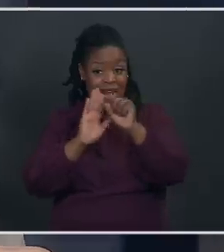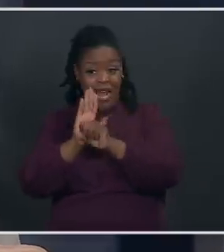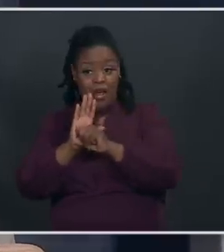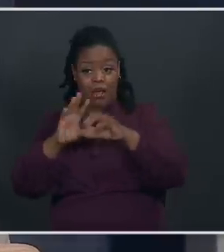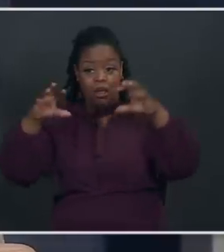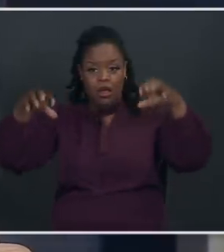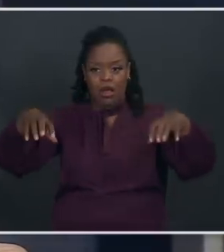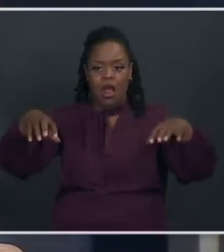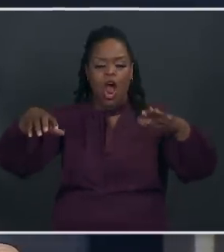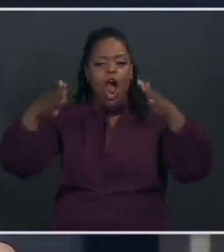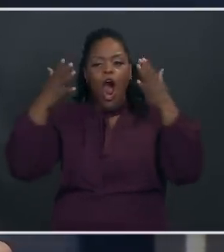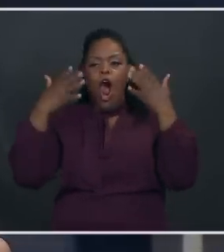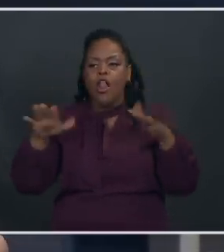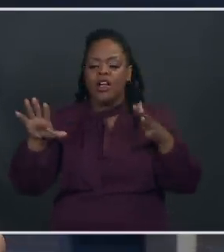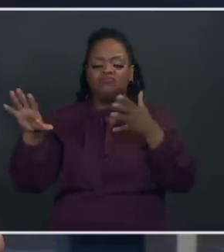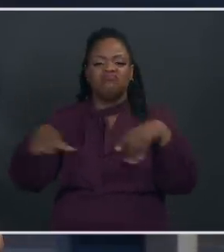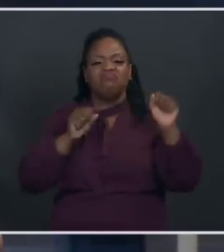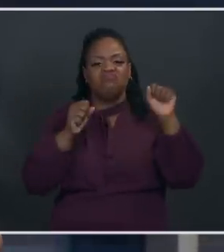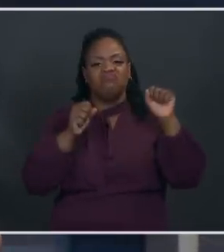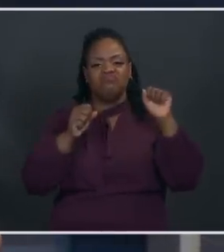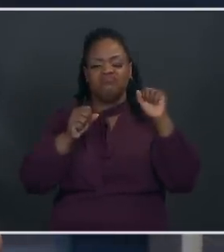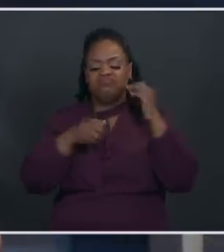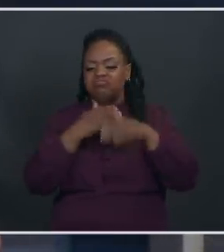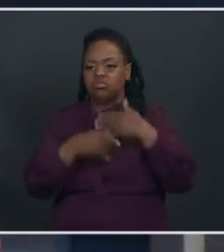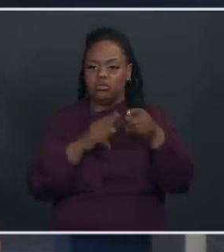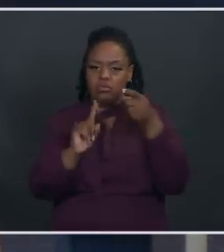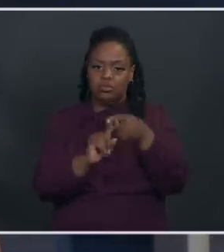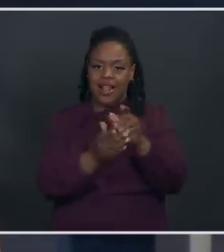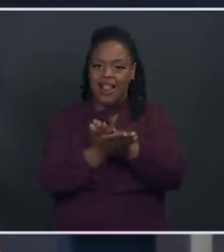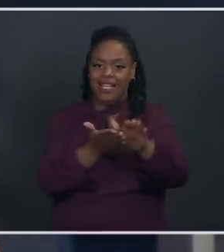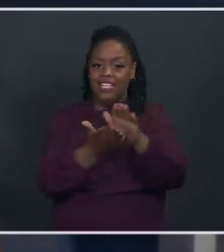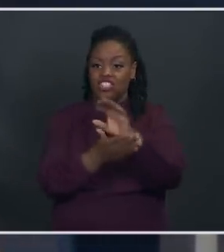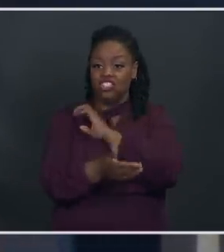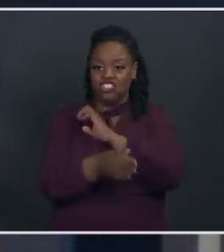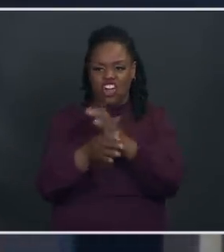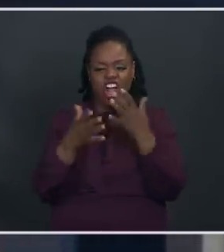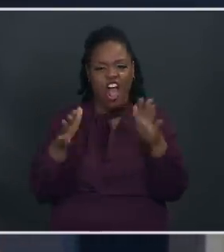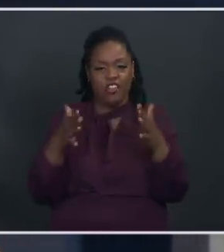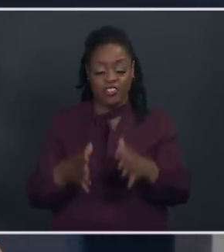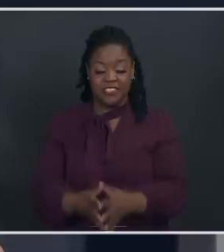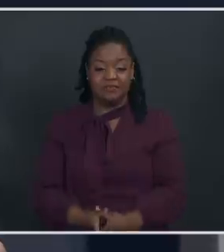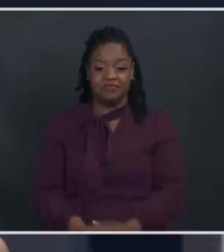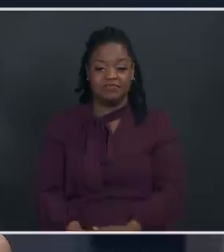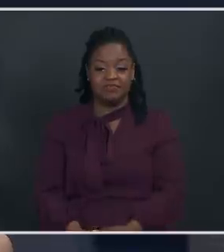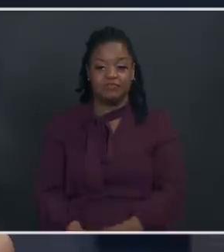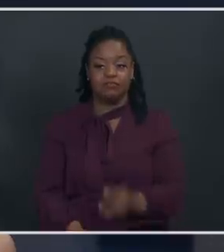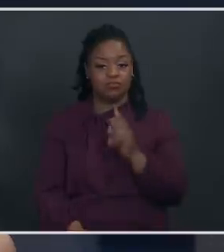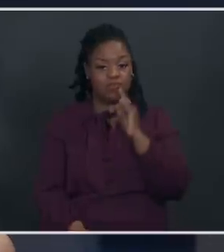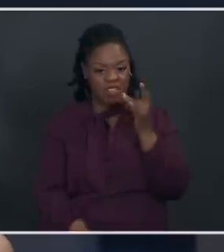to move forward on clean energy because the solutions are cheap. The solutions compete